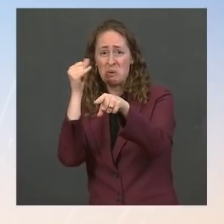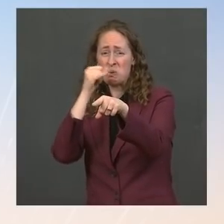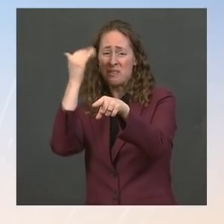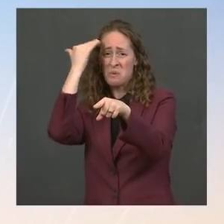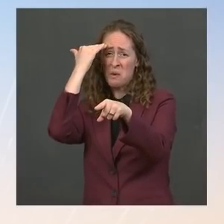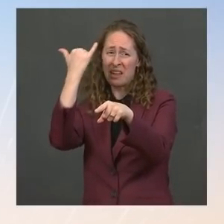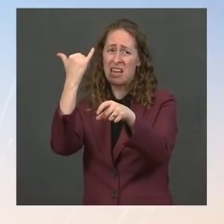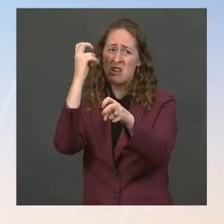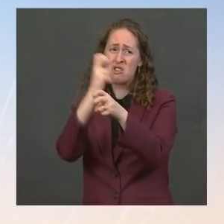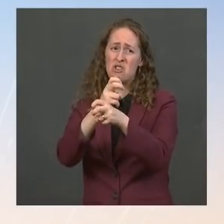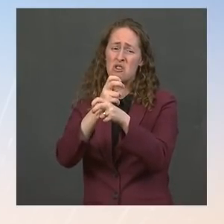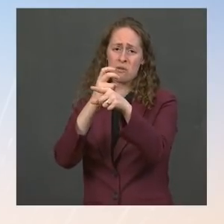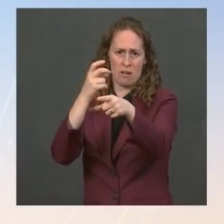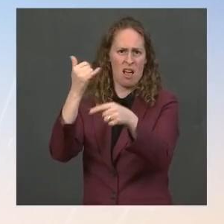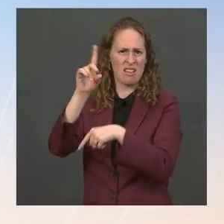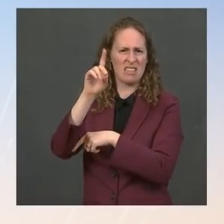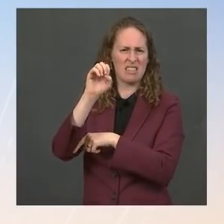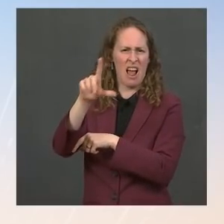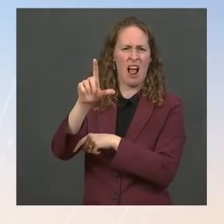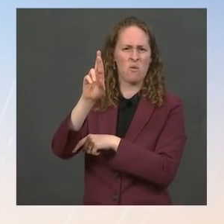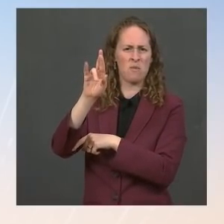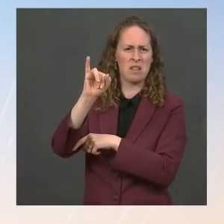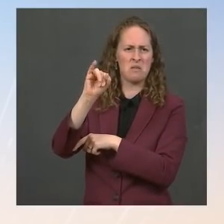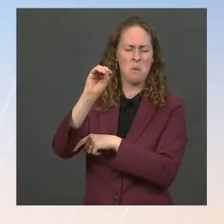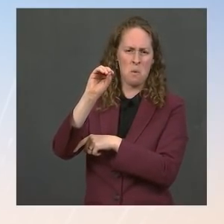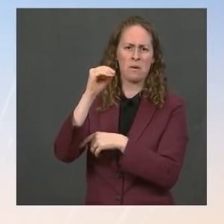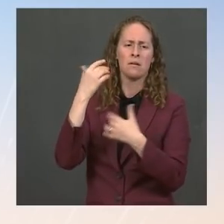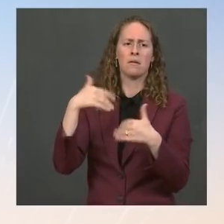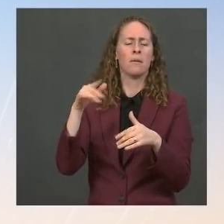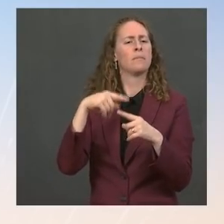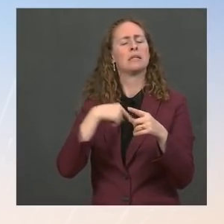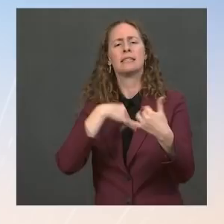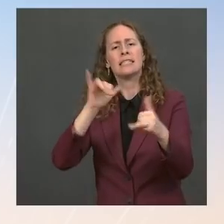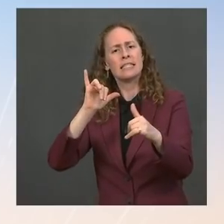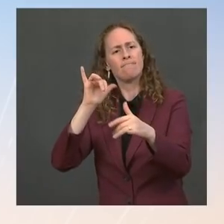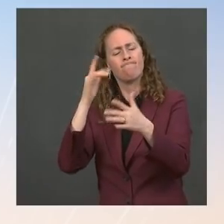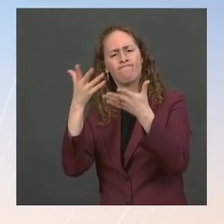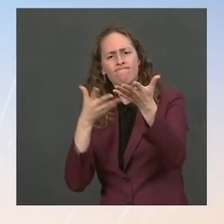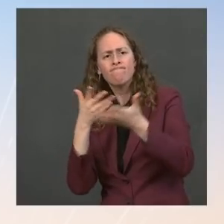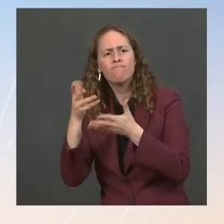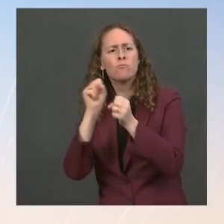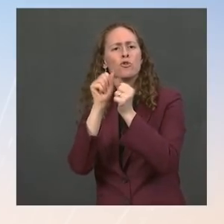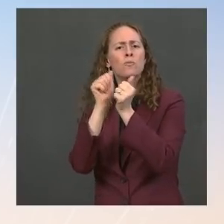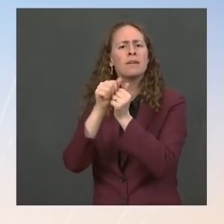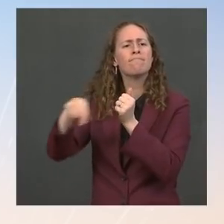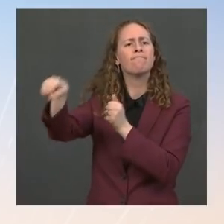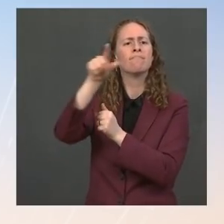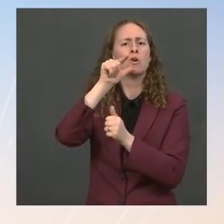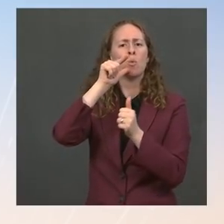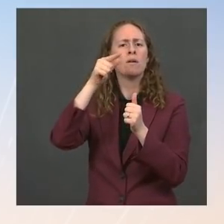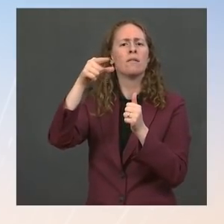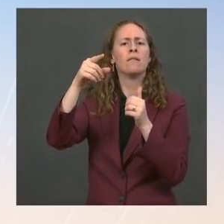but also to continue to work with the officials in Haiti to improve the conditions, to provide assistance.